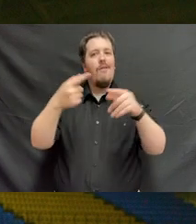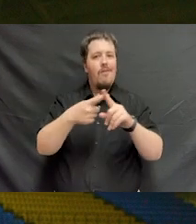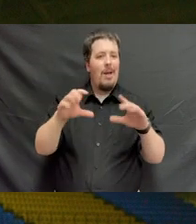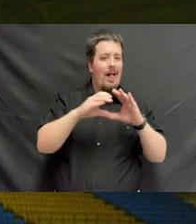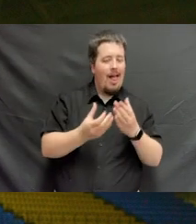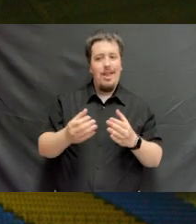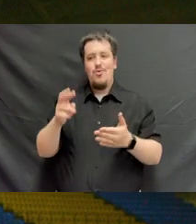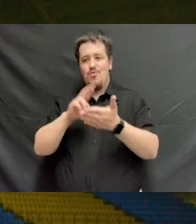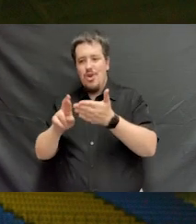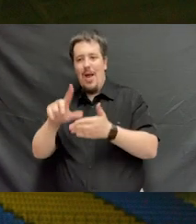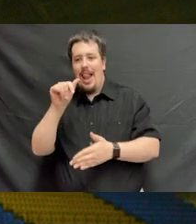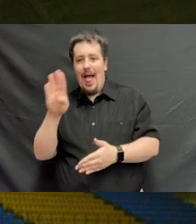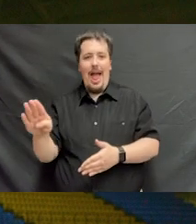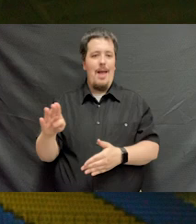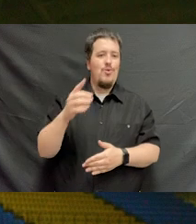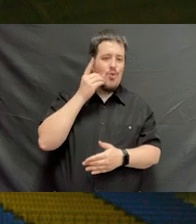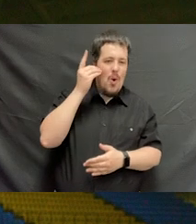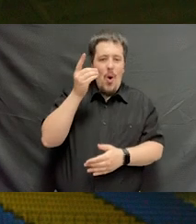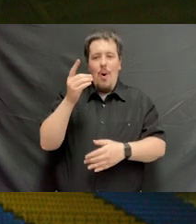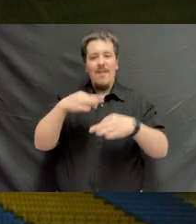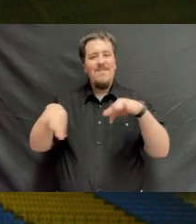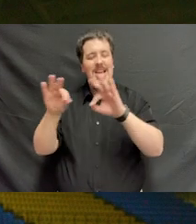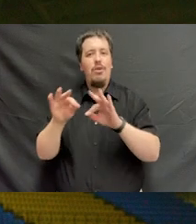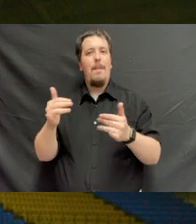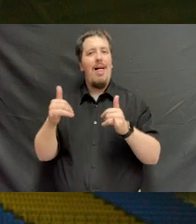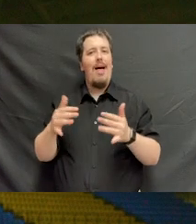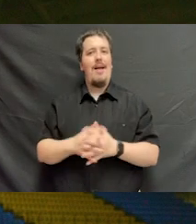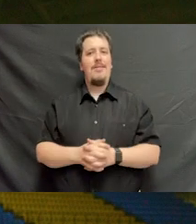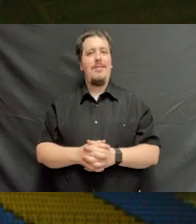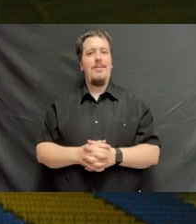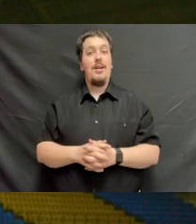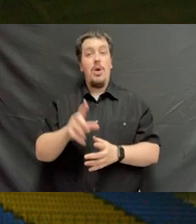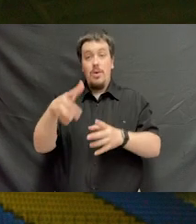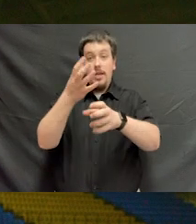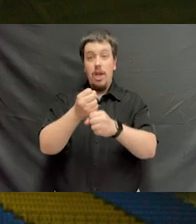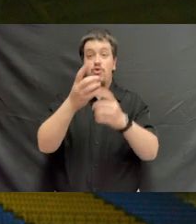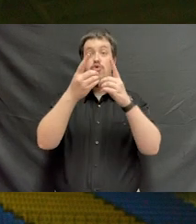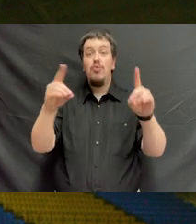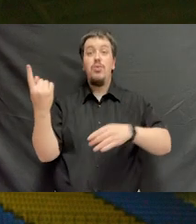our research labs and our fields of play. When you receive your degrees today,